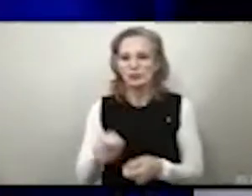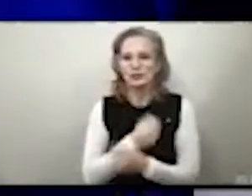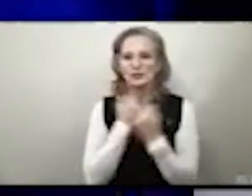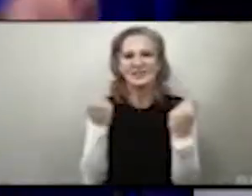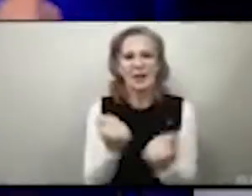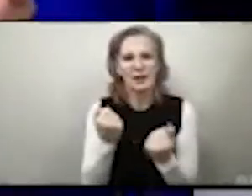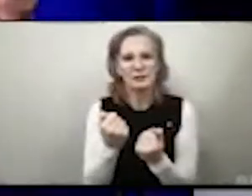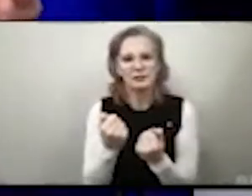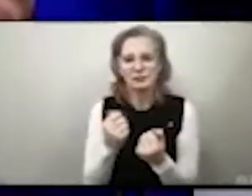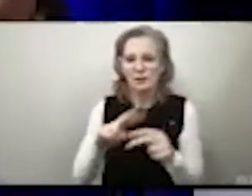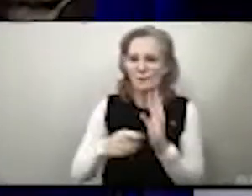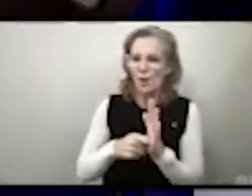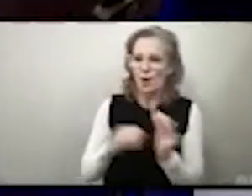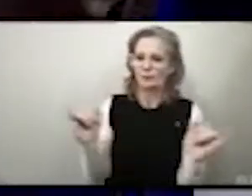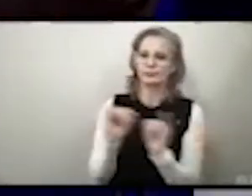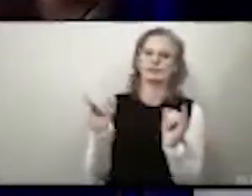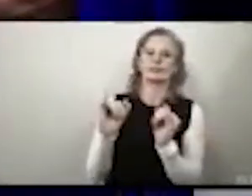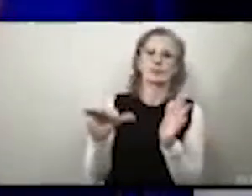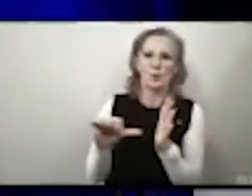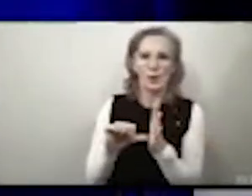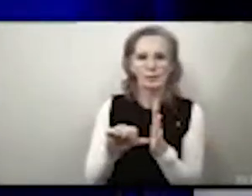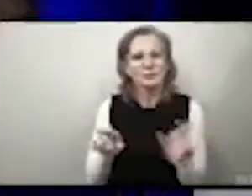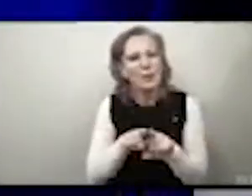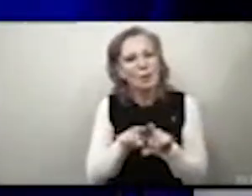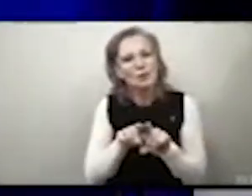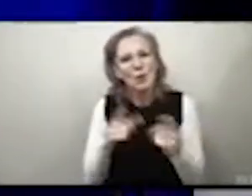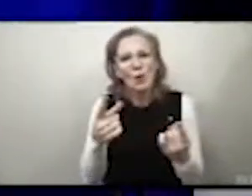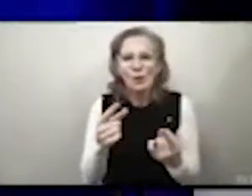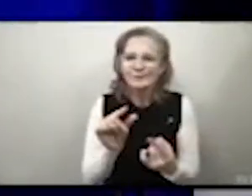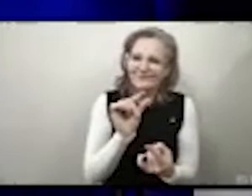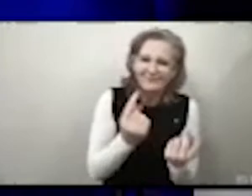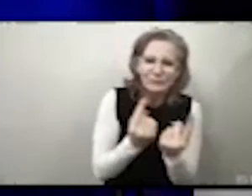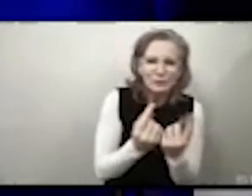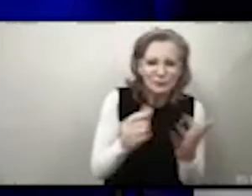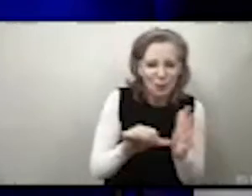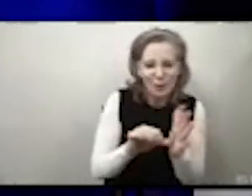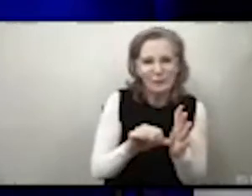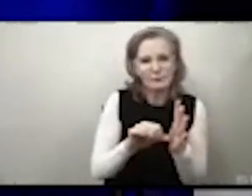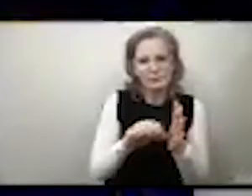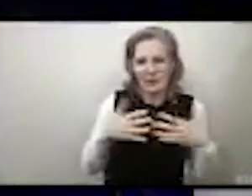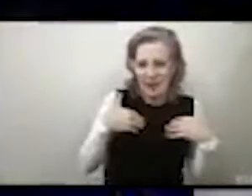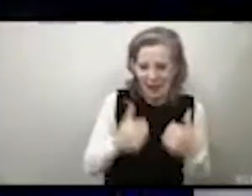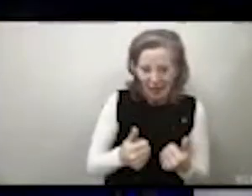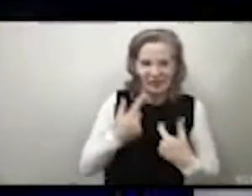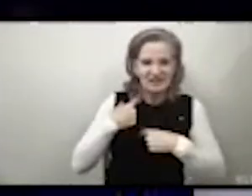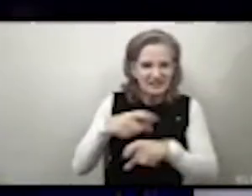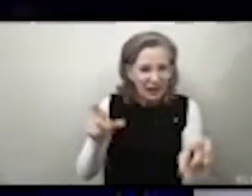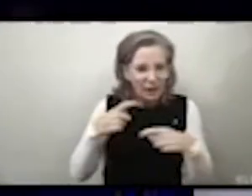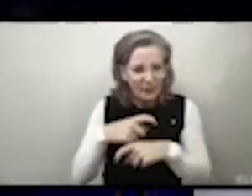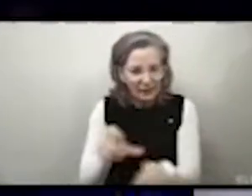sustainability and you know, health and all those sorts of things that we have to. So that, I mean, I don't know if that's